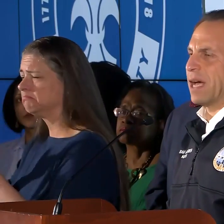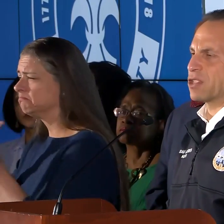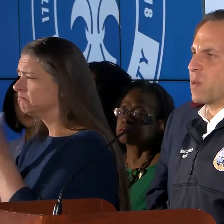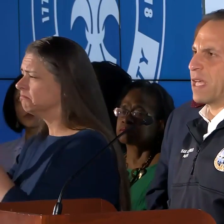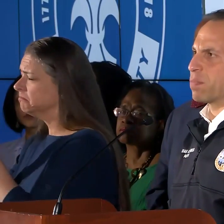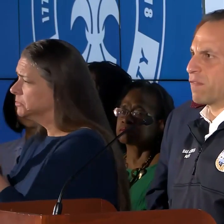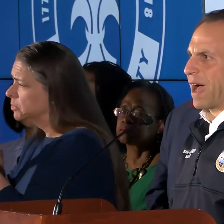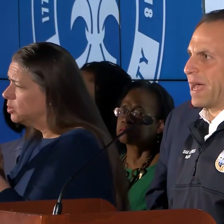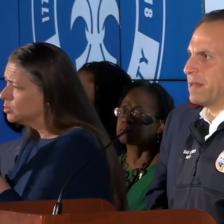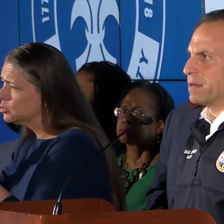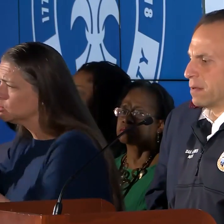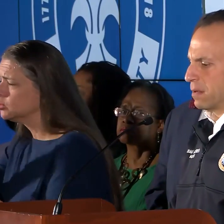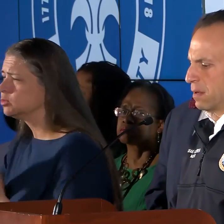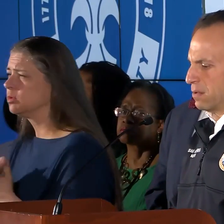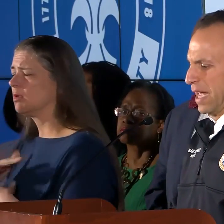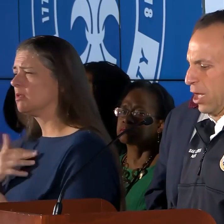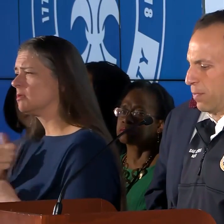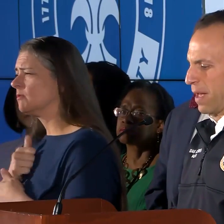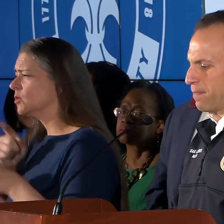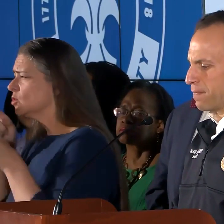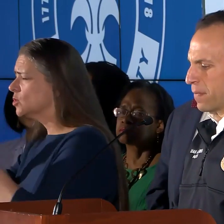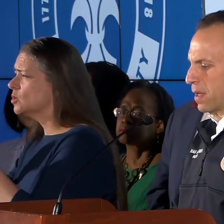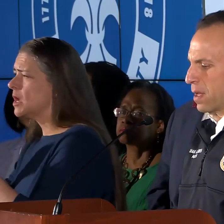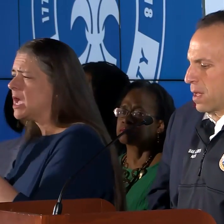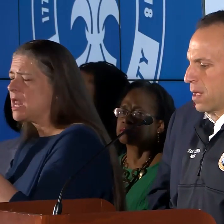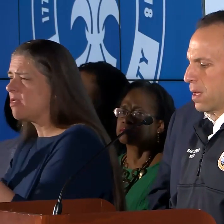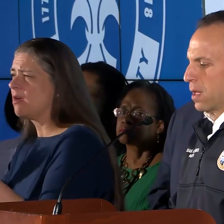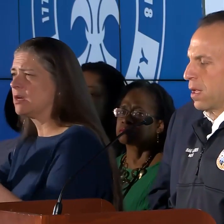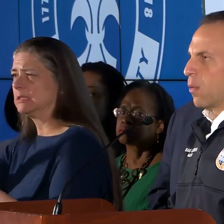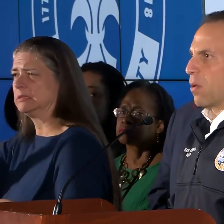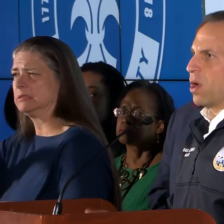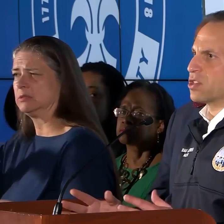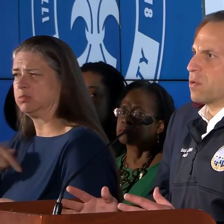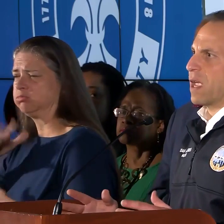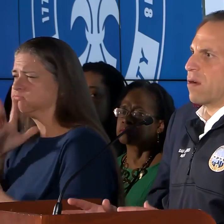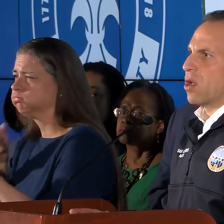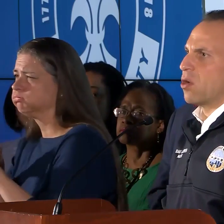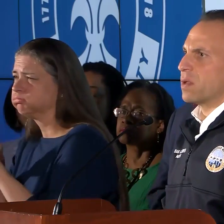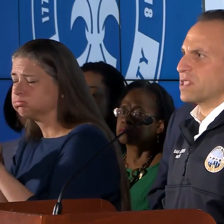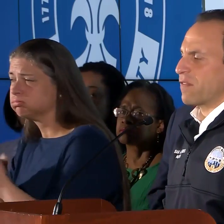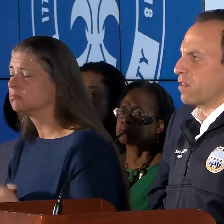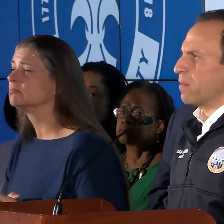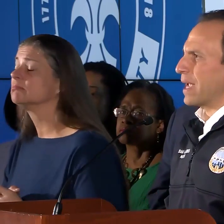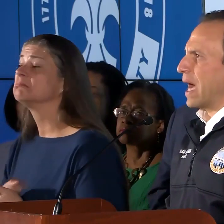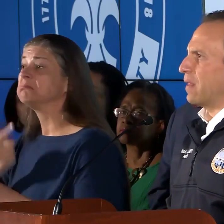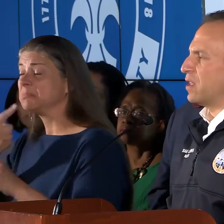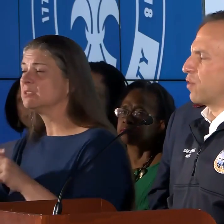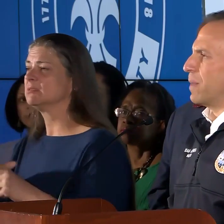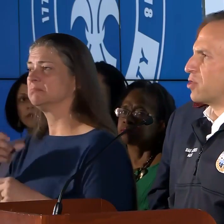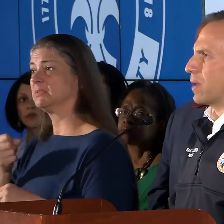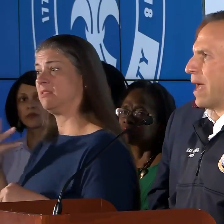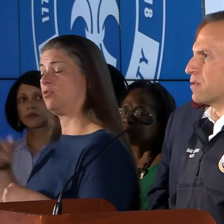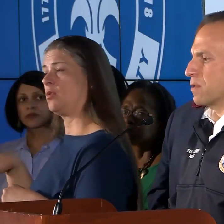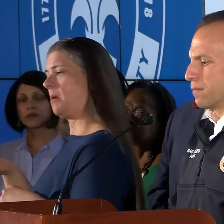else we can provide to help them. We were also there along with several of my colleagues from Metro Council